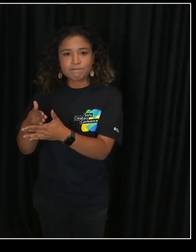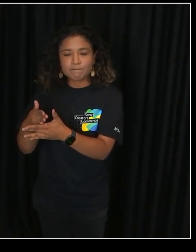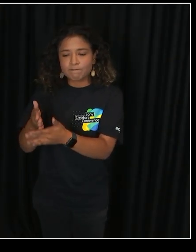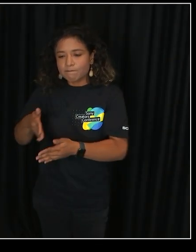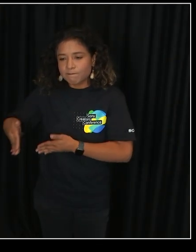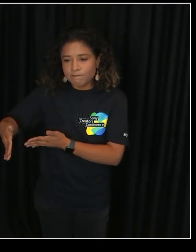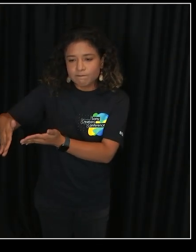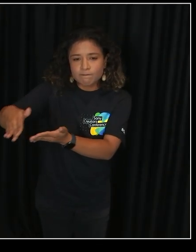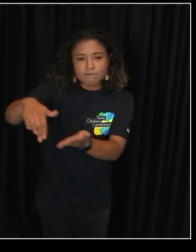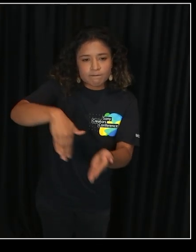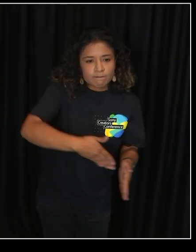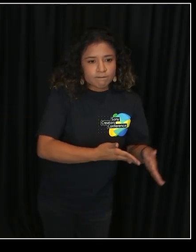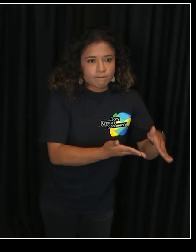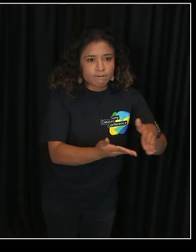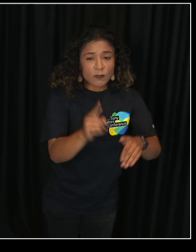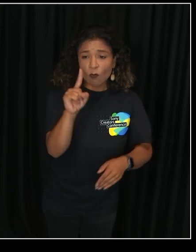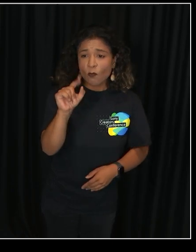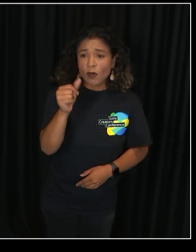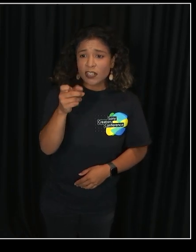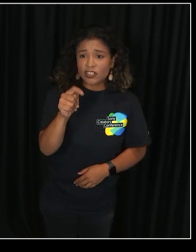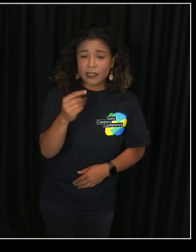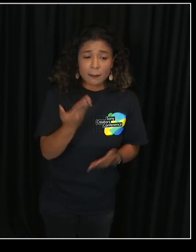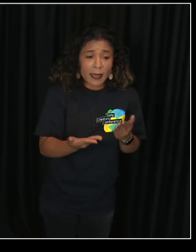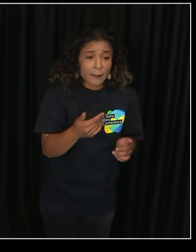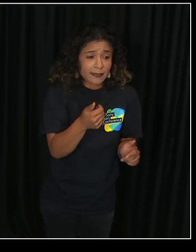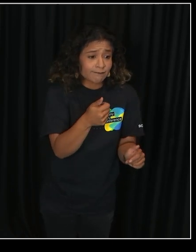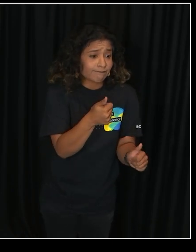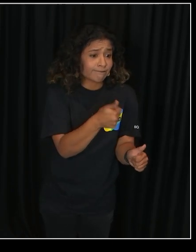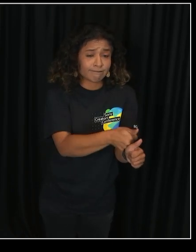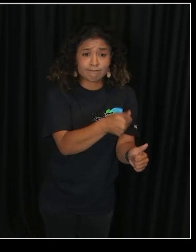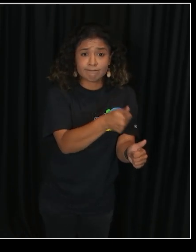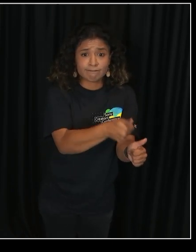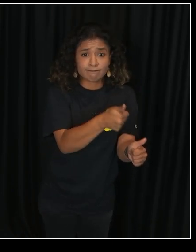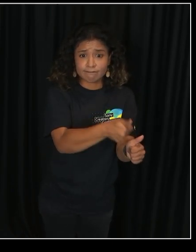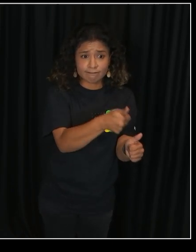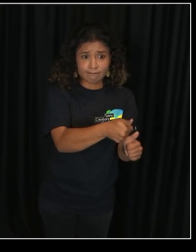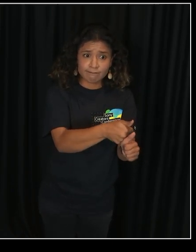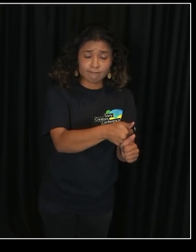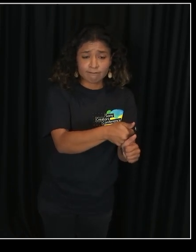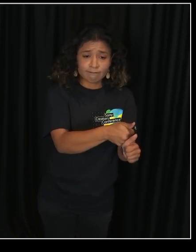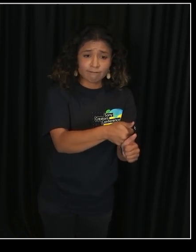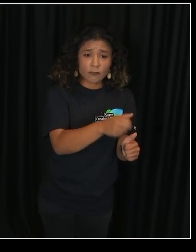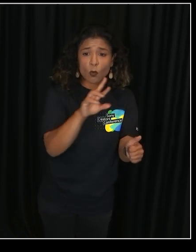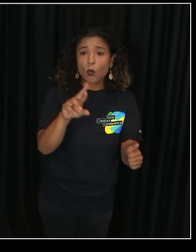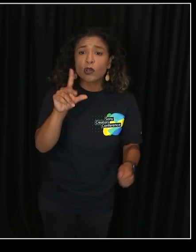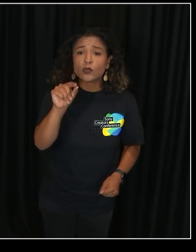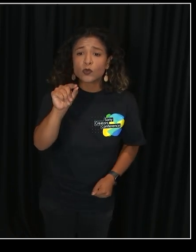where there was like one agent maybe all by itself, all spread around, all 20 and all around the track.